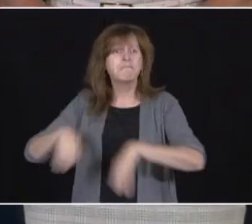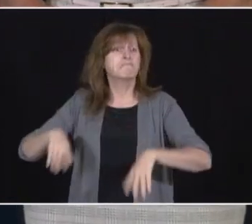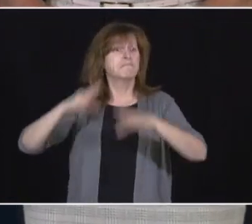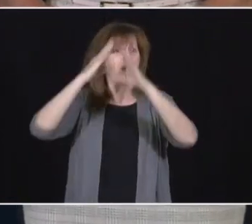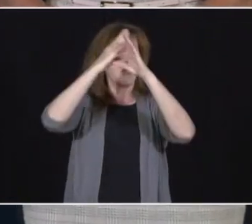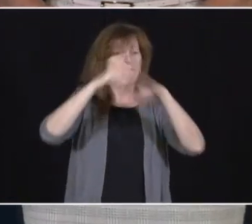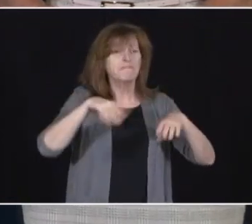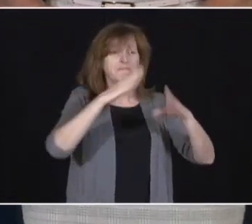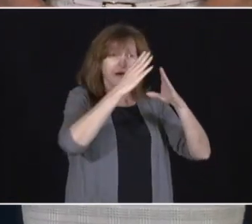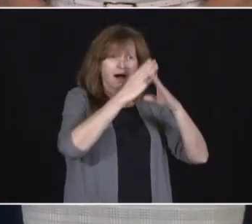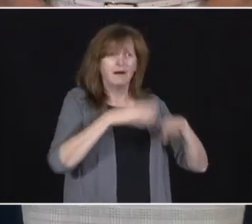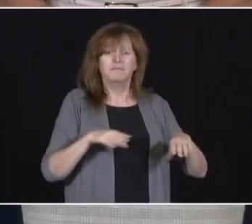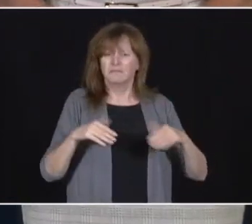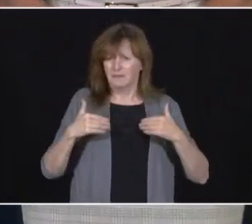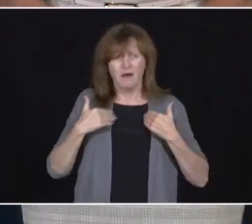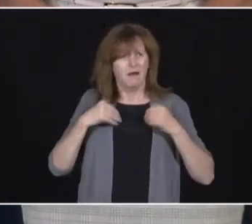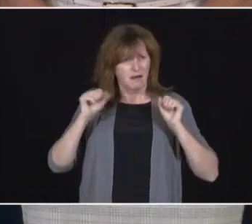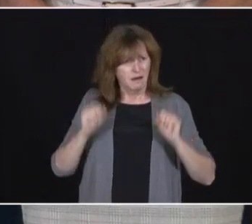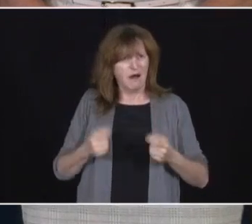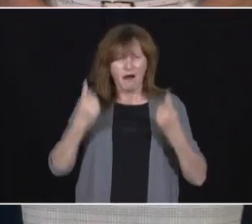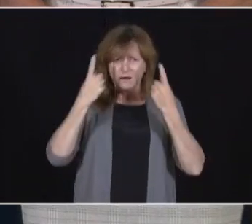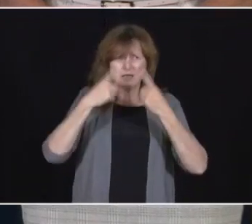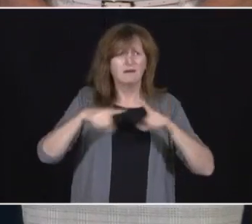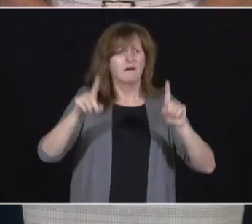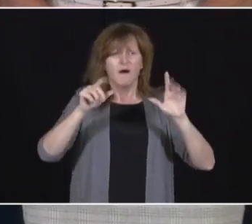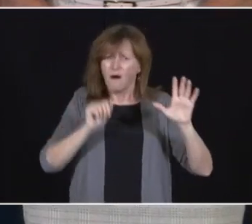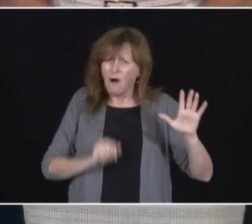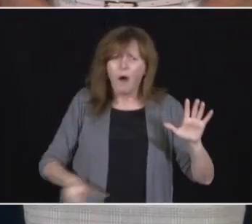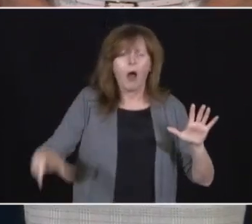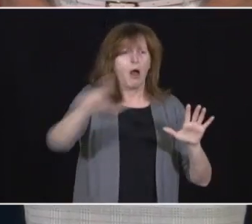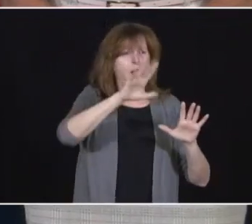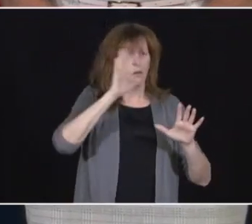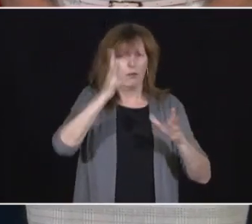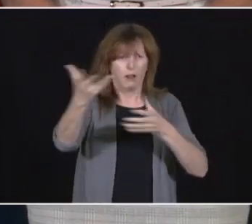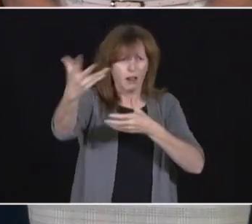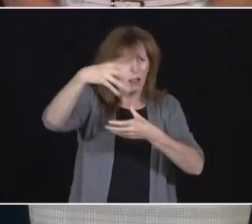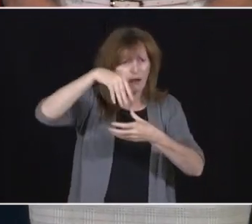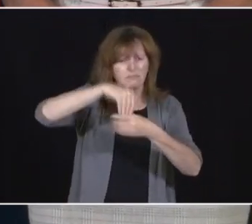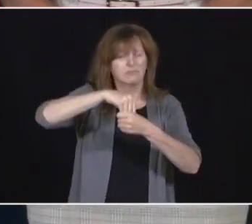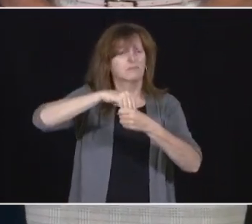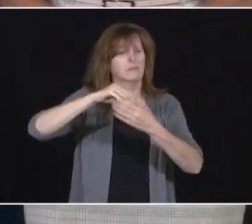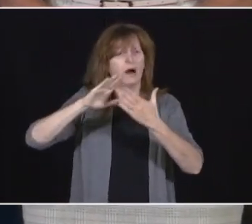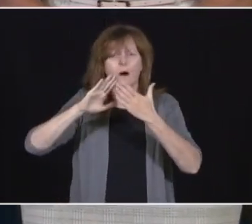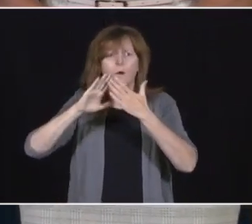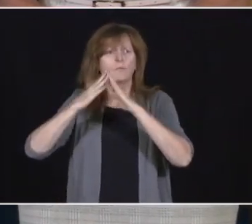success for our young people, so each and every one of them can participate as full members of our